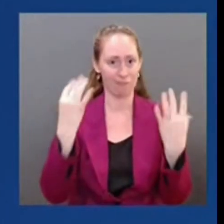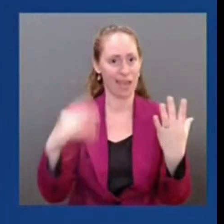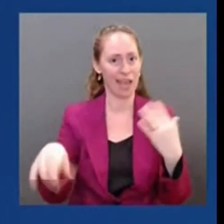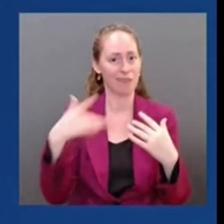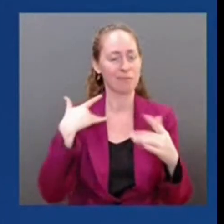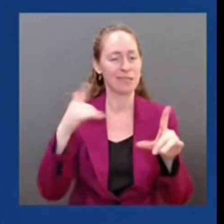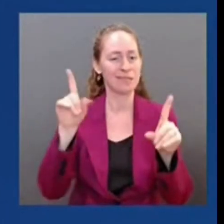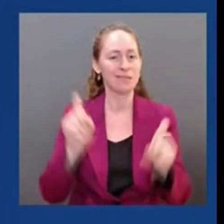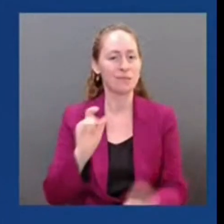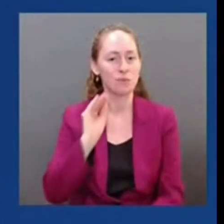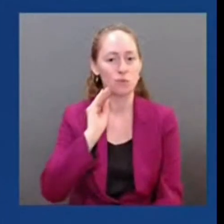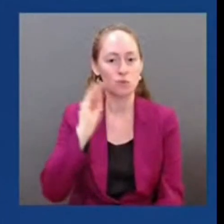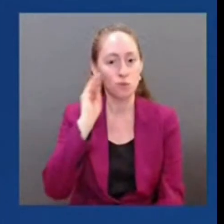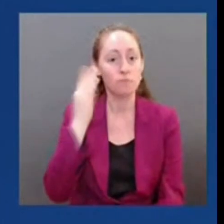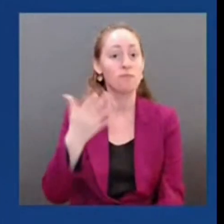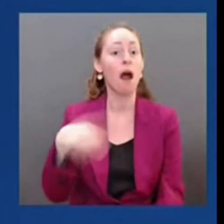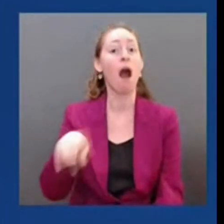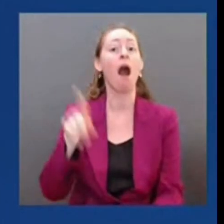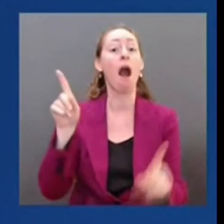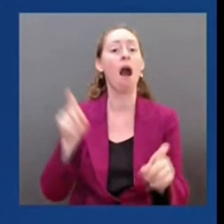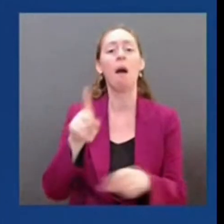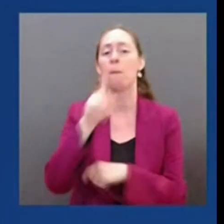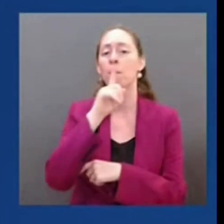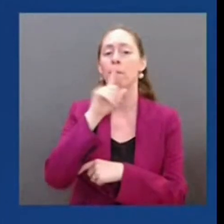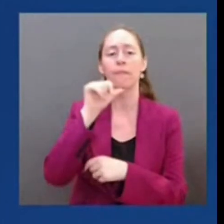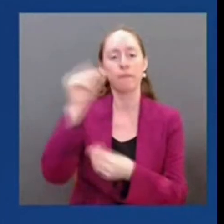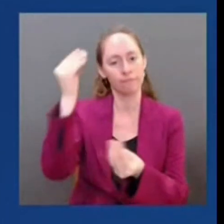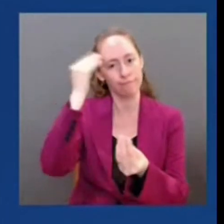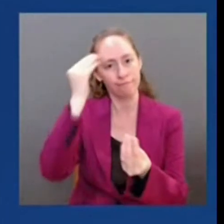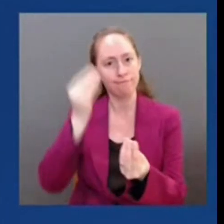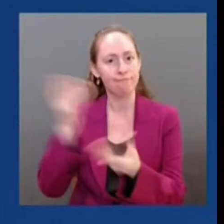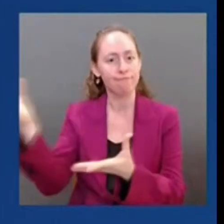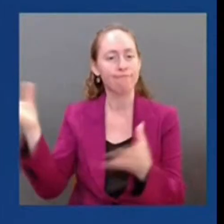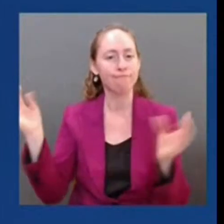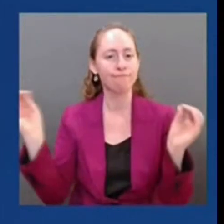SITUATION WITH REGA TO ME TESTS PEOPLE MAY NOT BE